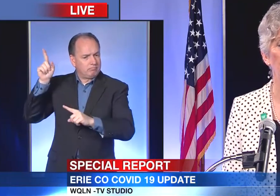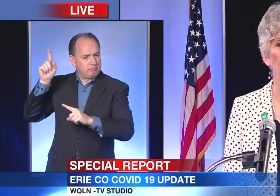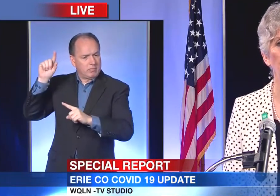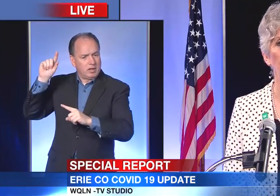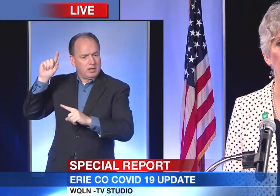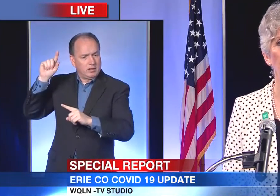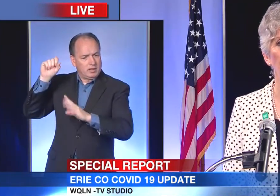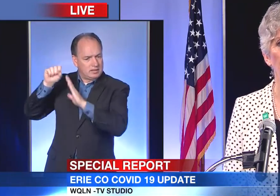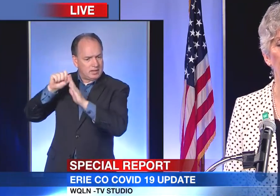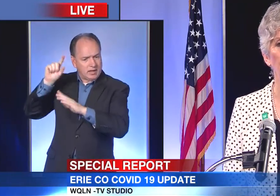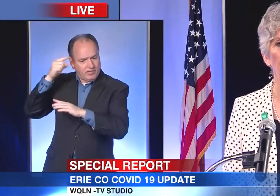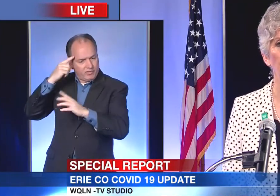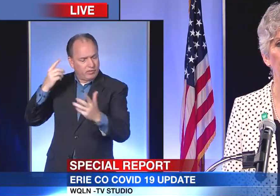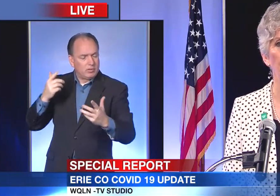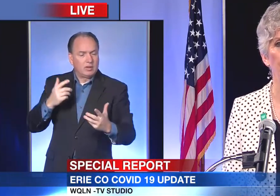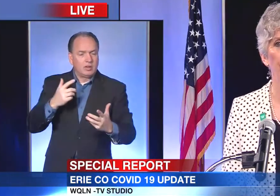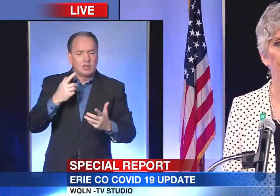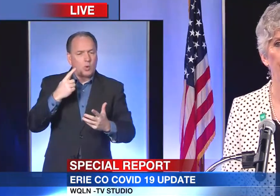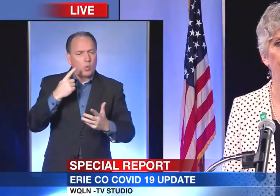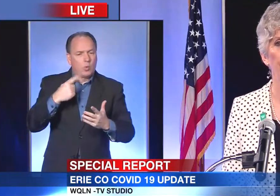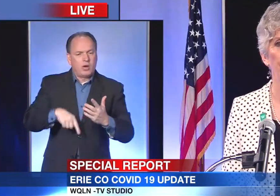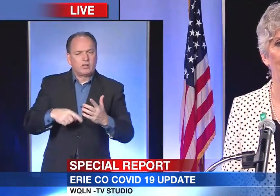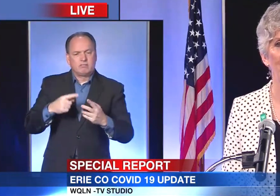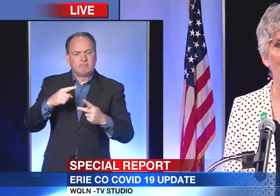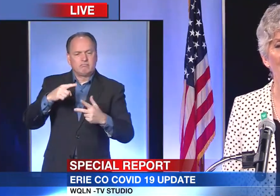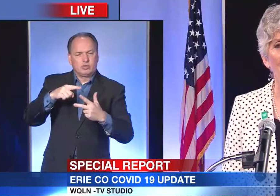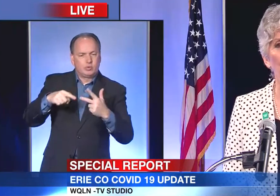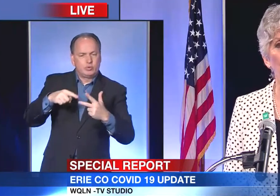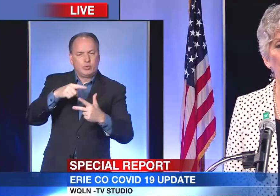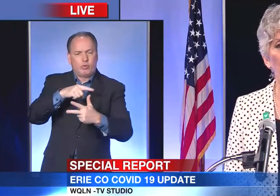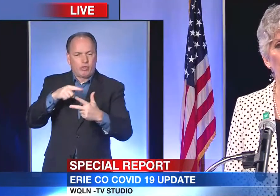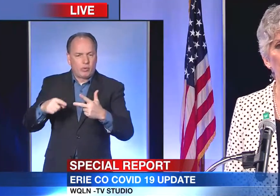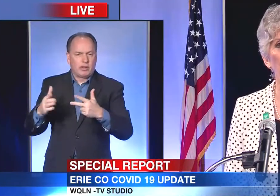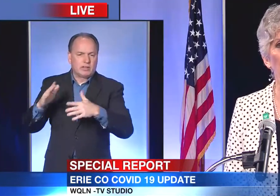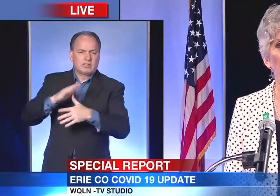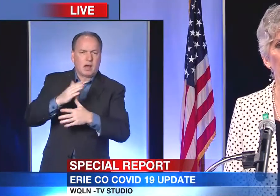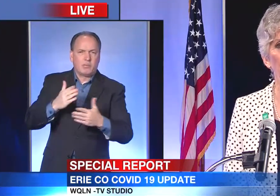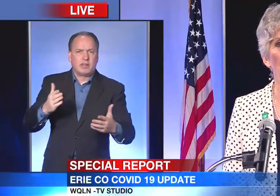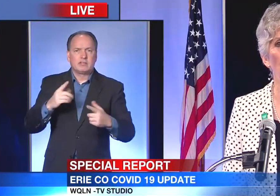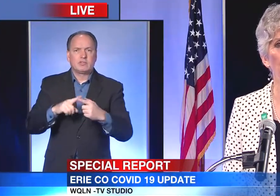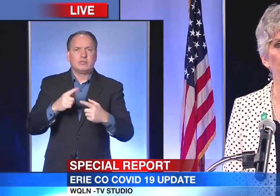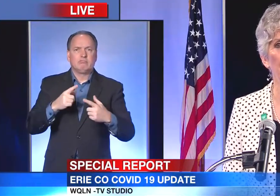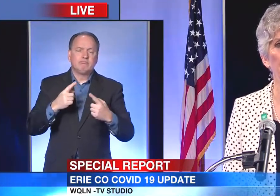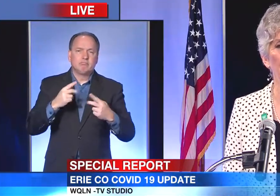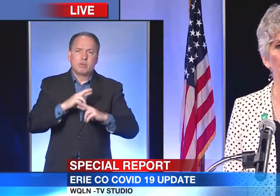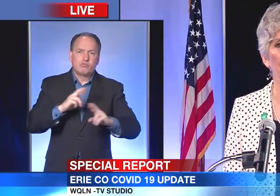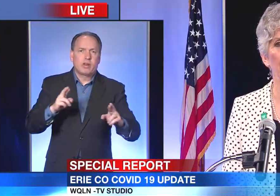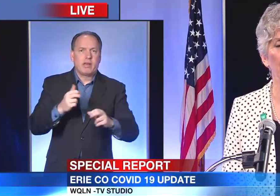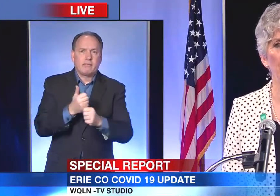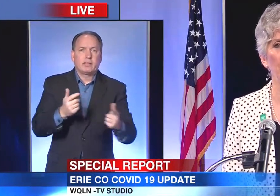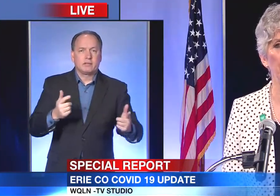YOU'RE STILL LOOKING FOR CLARIFICATION FROM HARRISBURG ON, WHAT ARE THE TWO OR THREE BIGGEST THINGS YOU TRY TO MAKE ALL OF THIS HAPPEN WITHIN A WEEK?